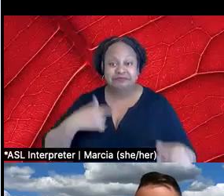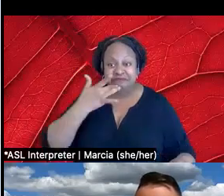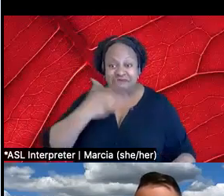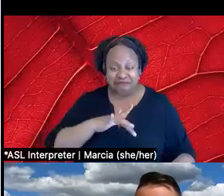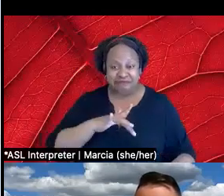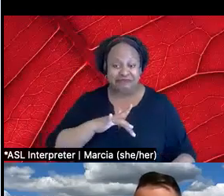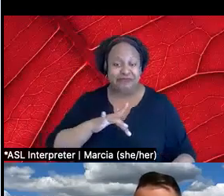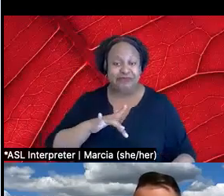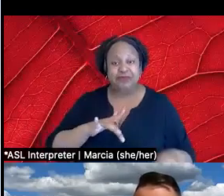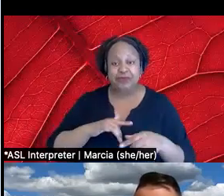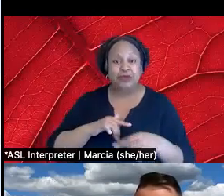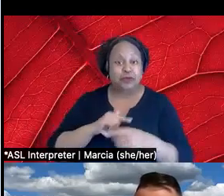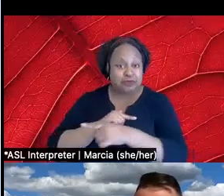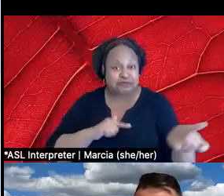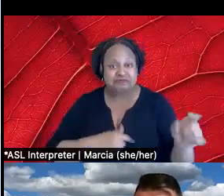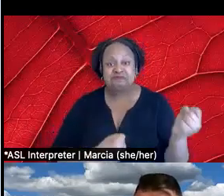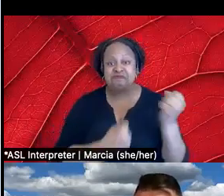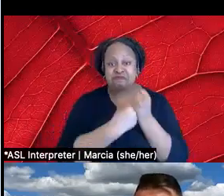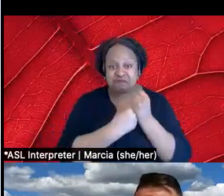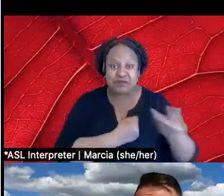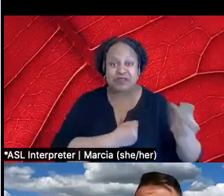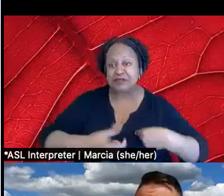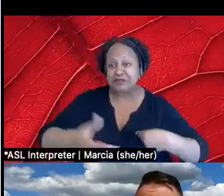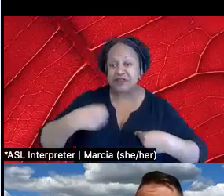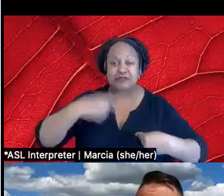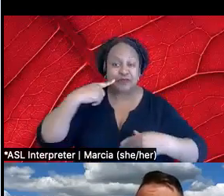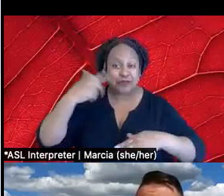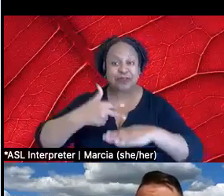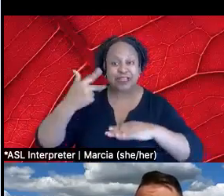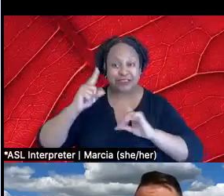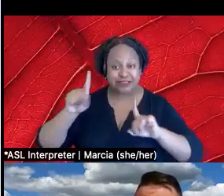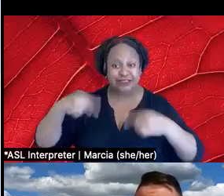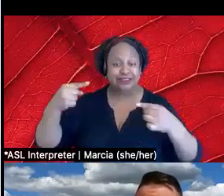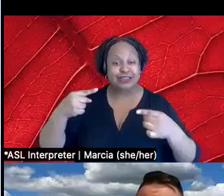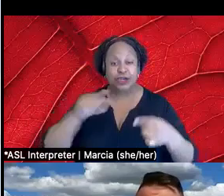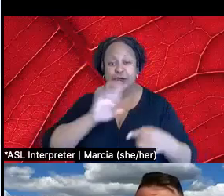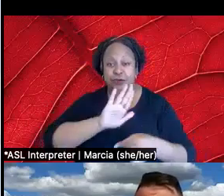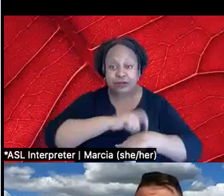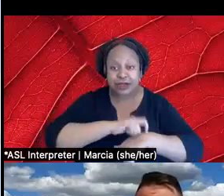contributions you've made over the last three days. And in the time and talents you've given us.